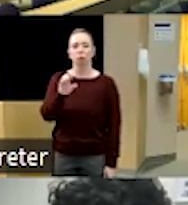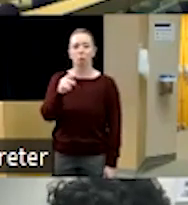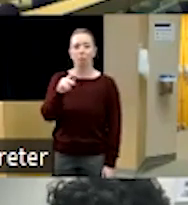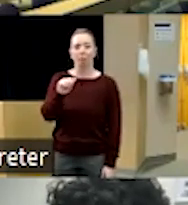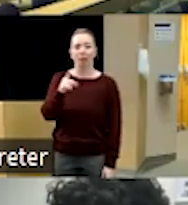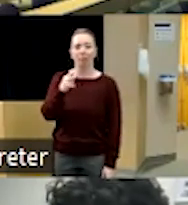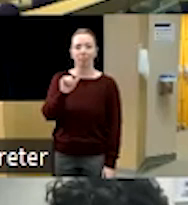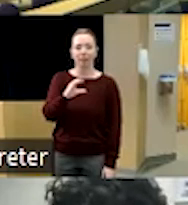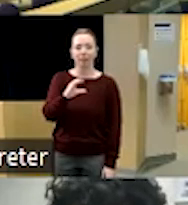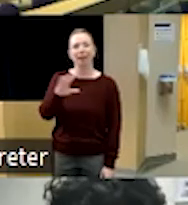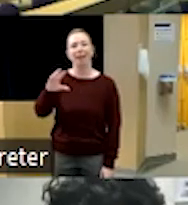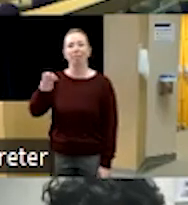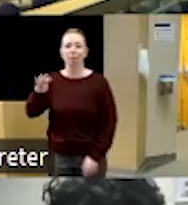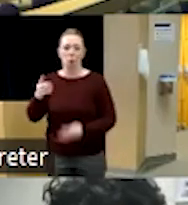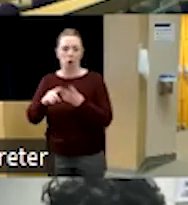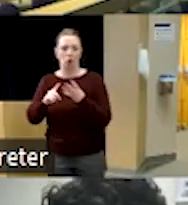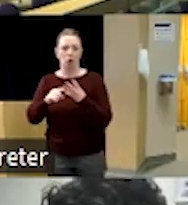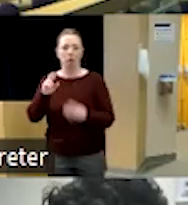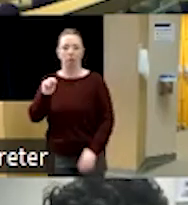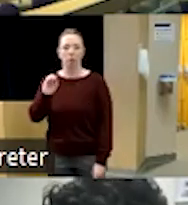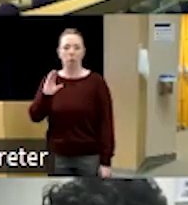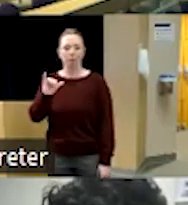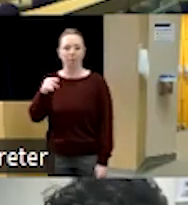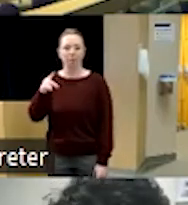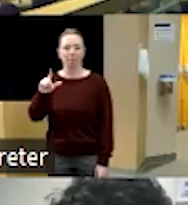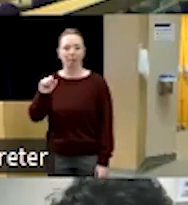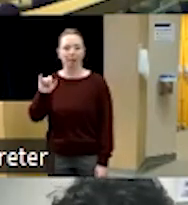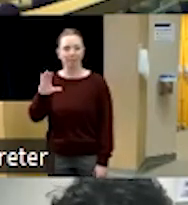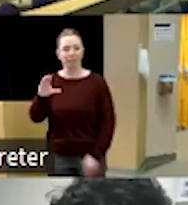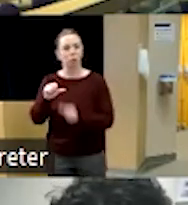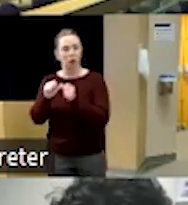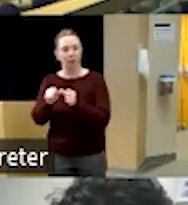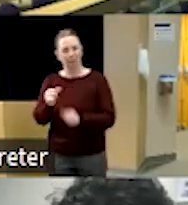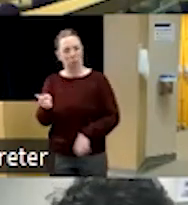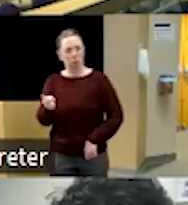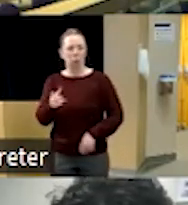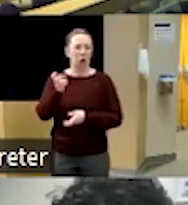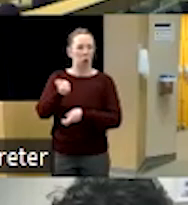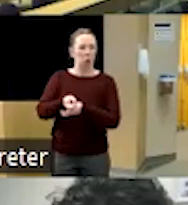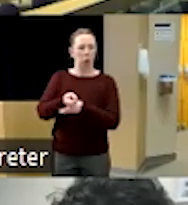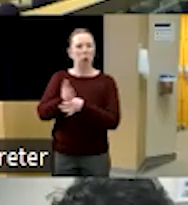see plastic or chronic pain are more difficult to treat and they include diabetic polyneuropathy or